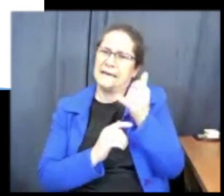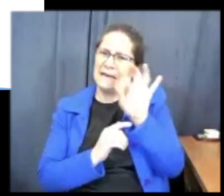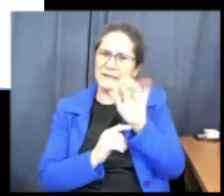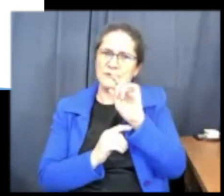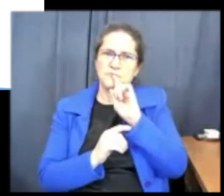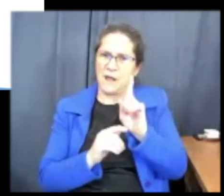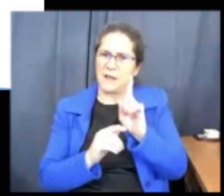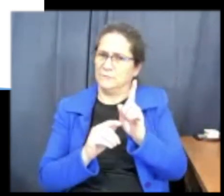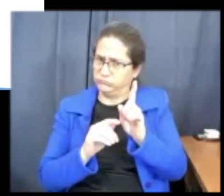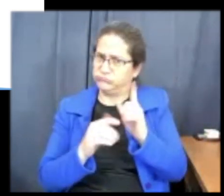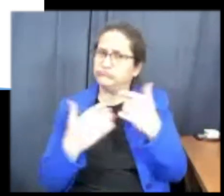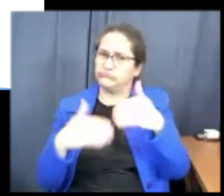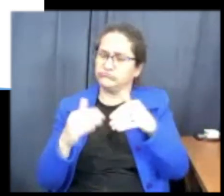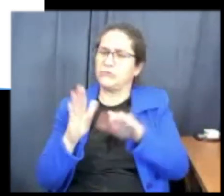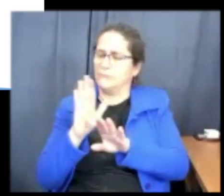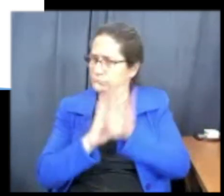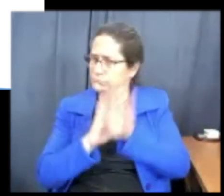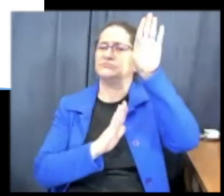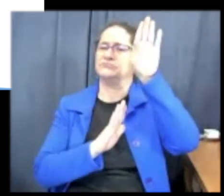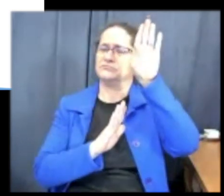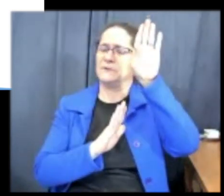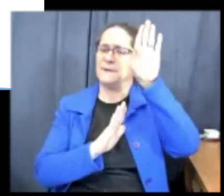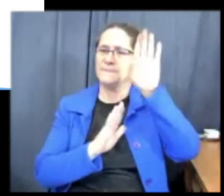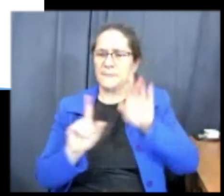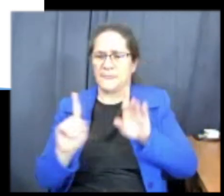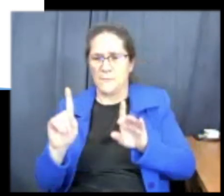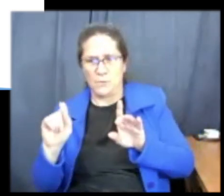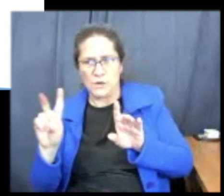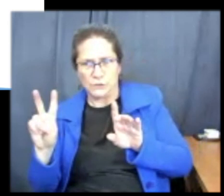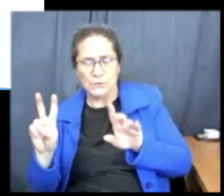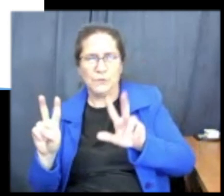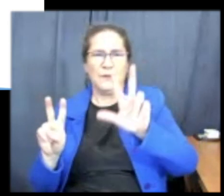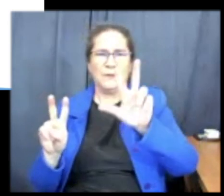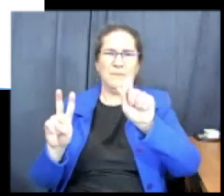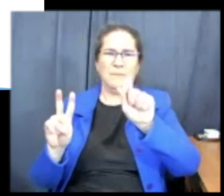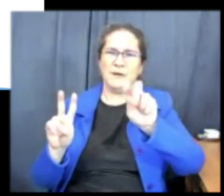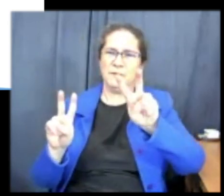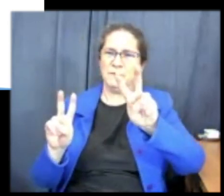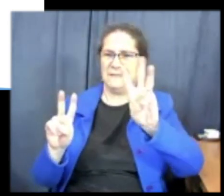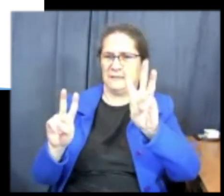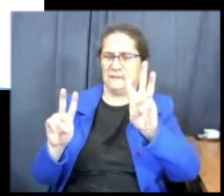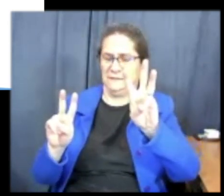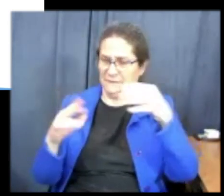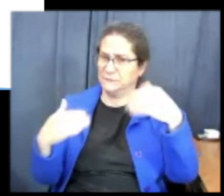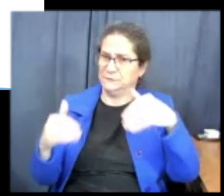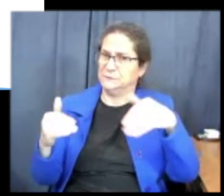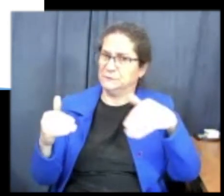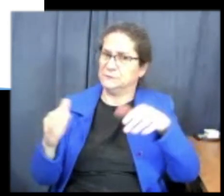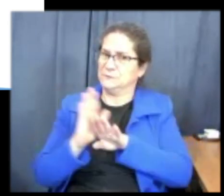all the way up to a 3.26, which is huge. And so you really want to look at what caused the district